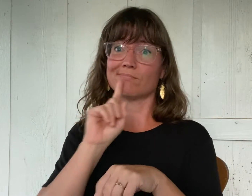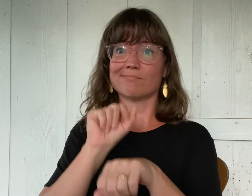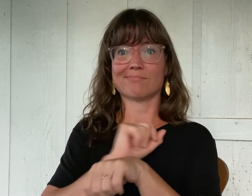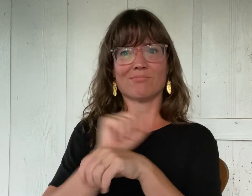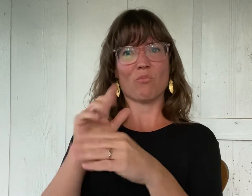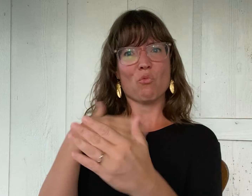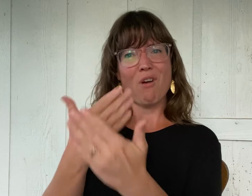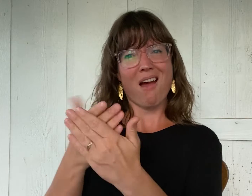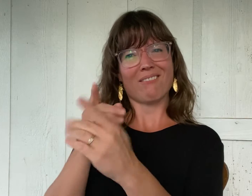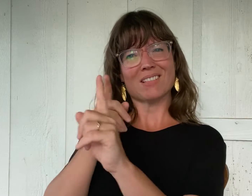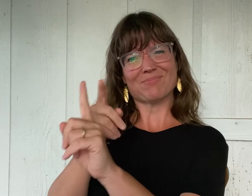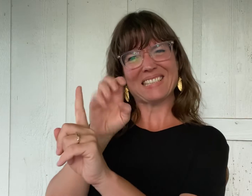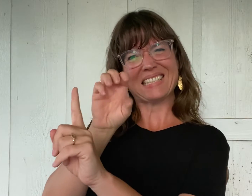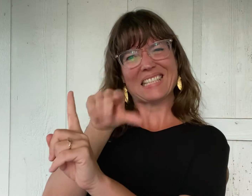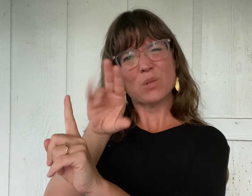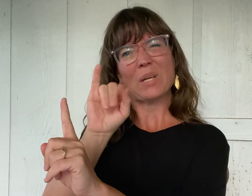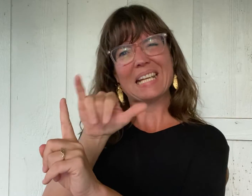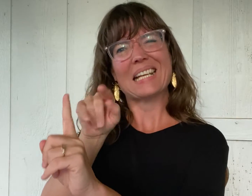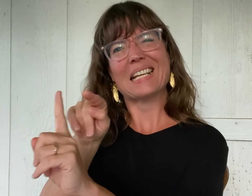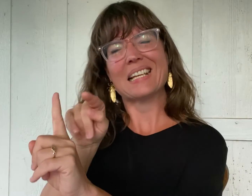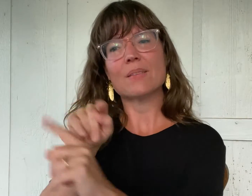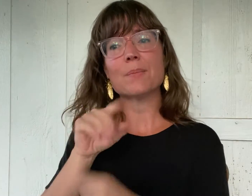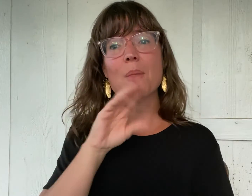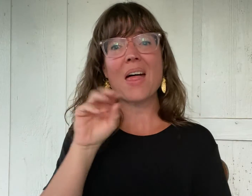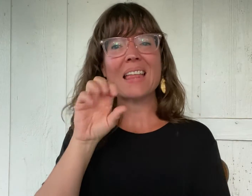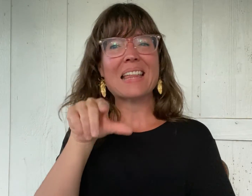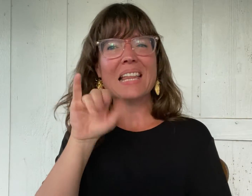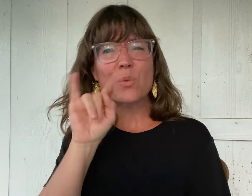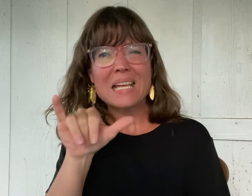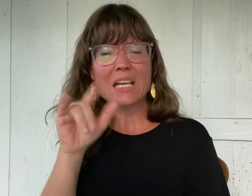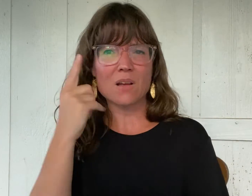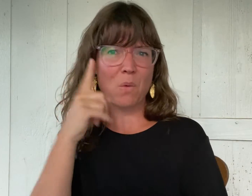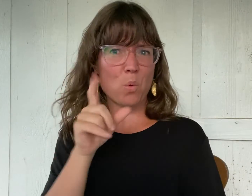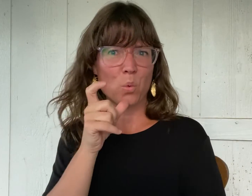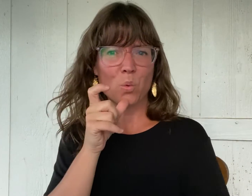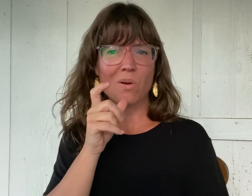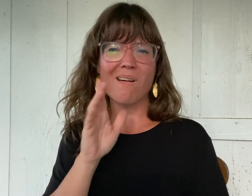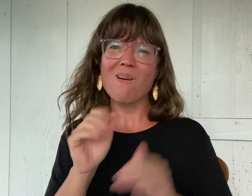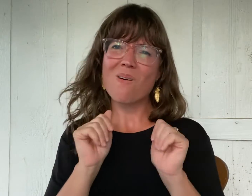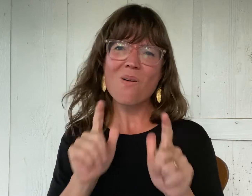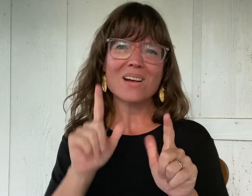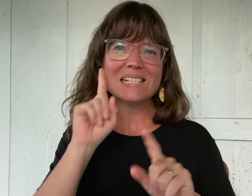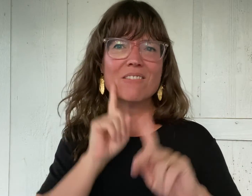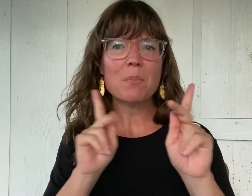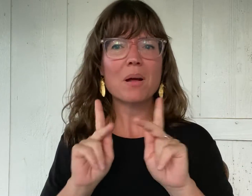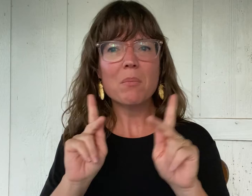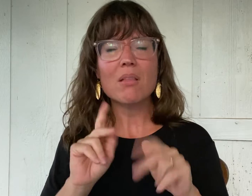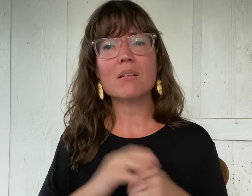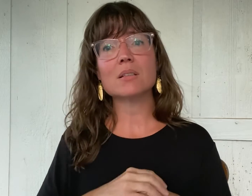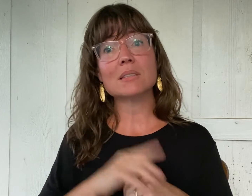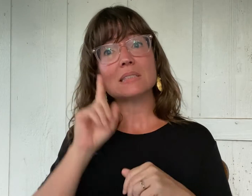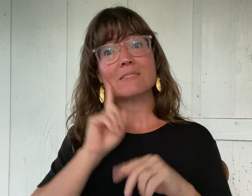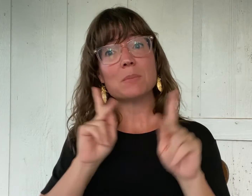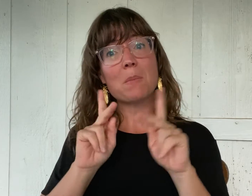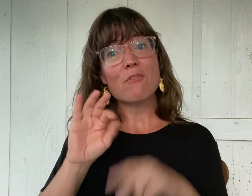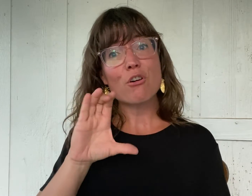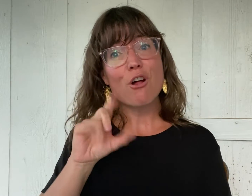However, unfortunately, it is not enough to achieve equity. The aim is for equity for all deaf people--